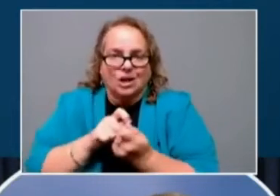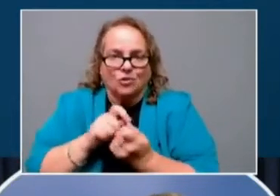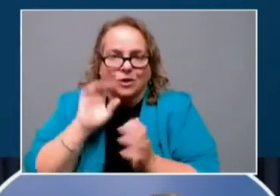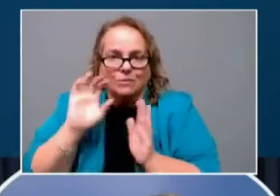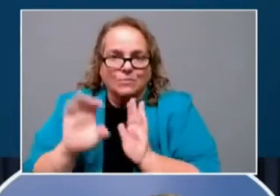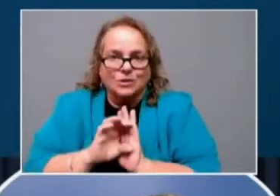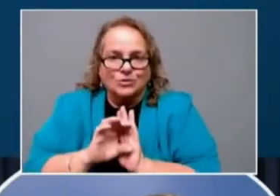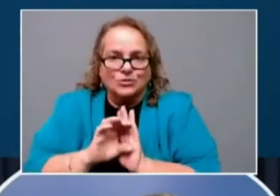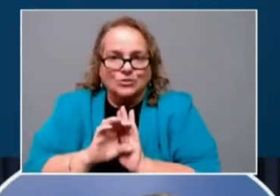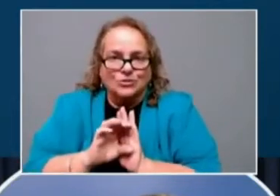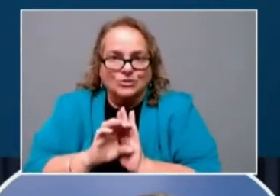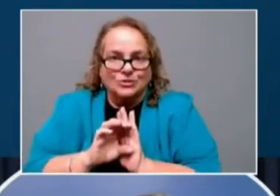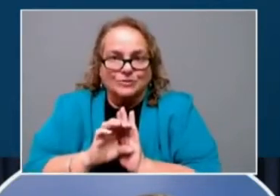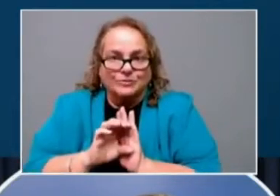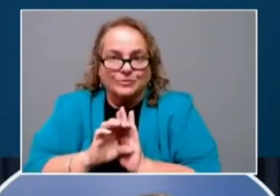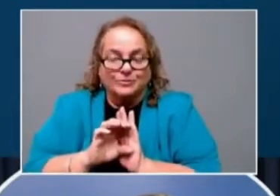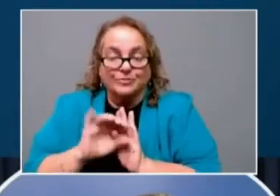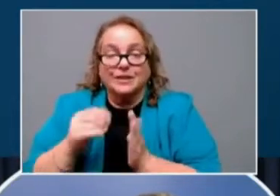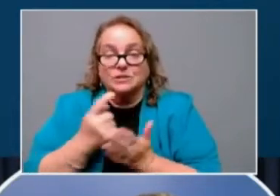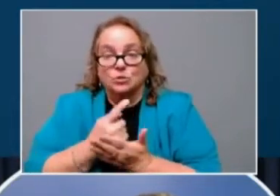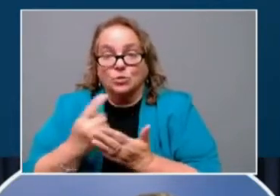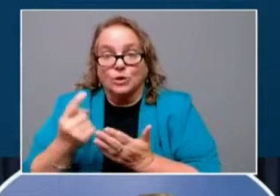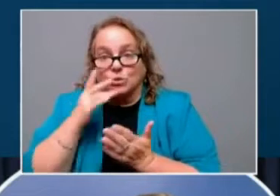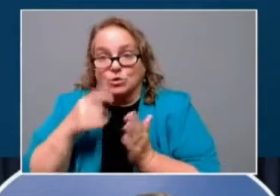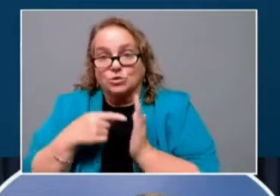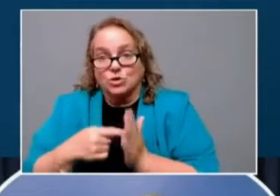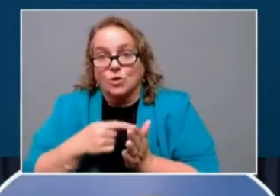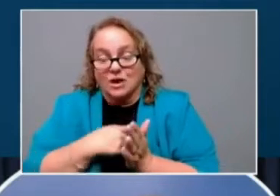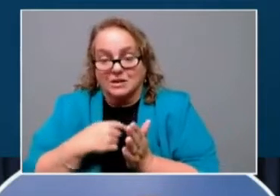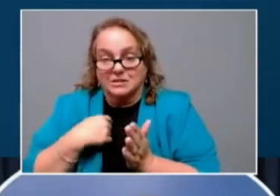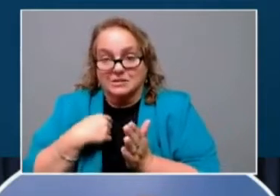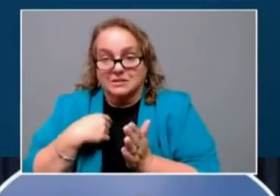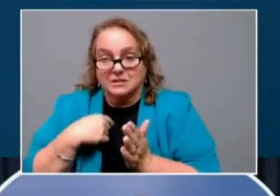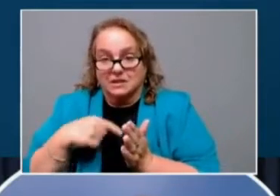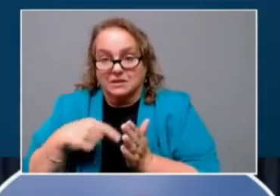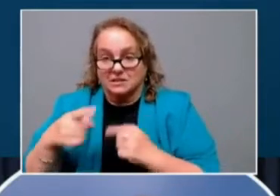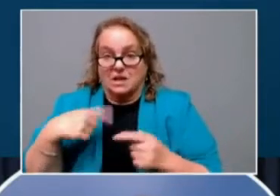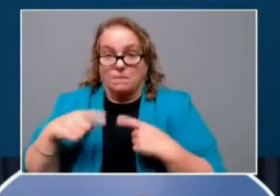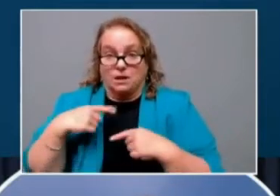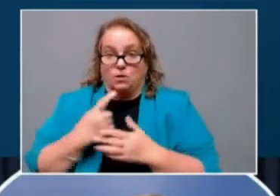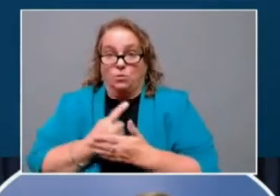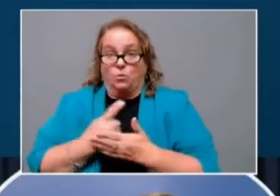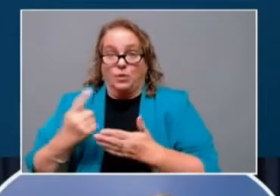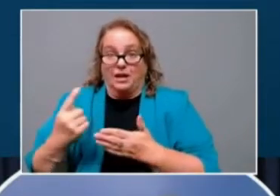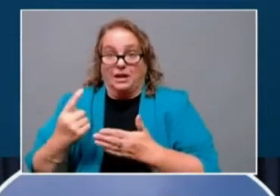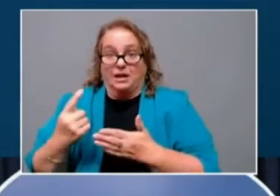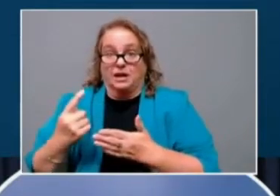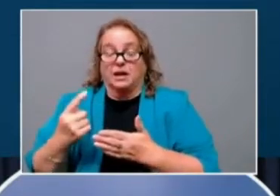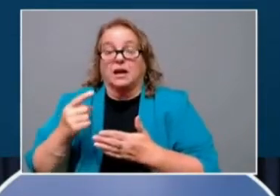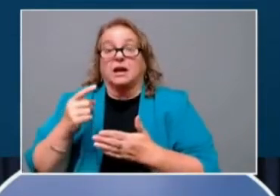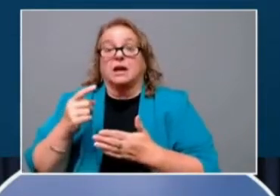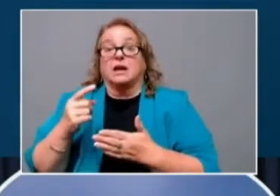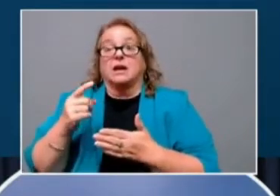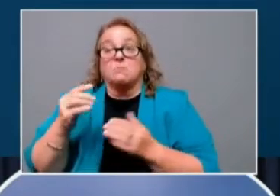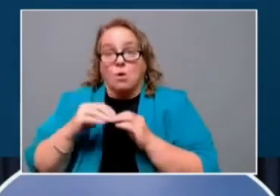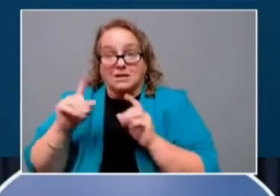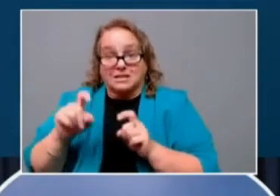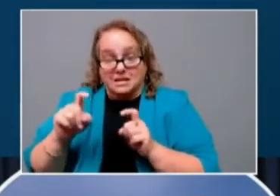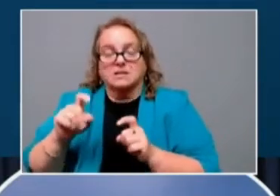show us um this coming week uh if if that is is true. Um so you can see it